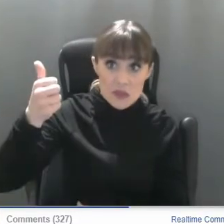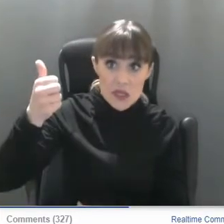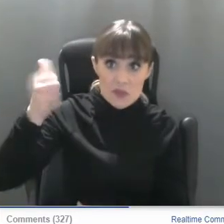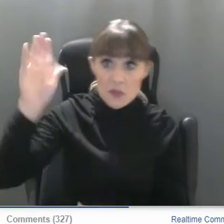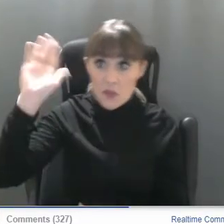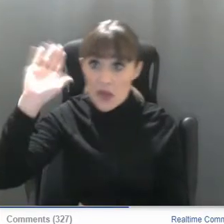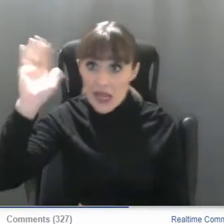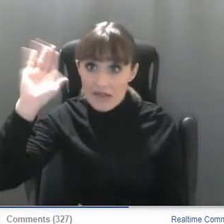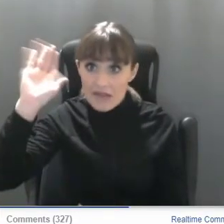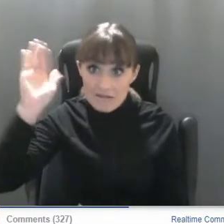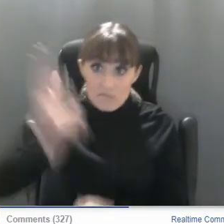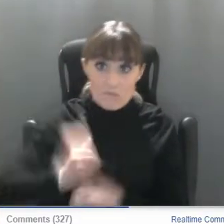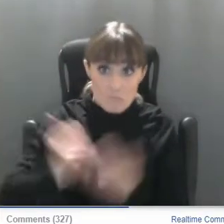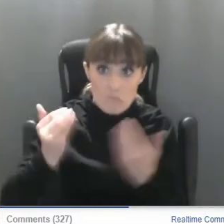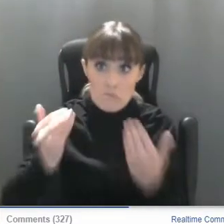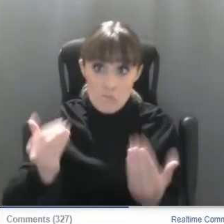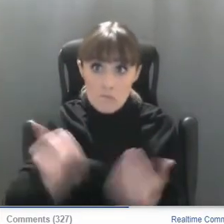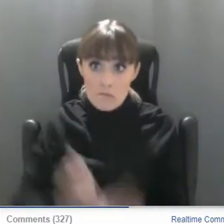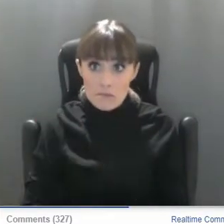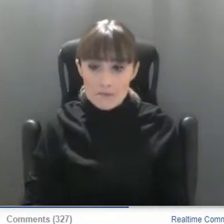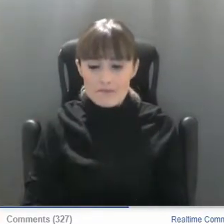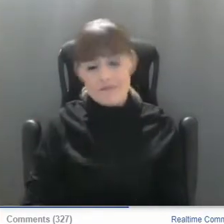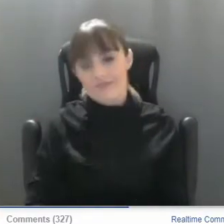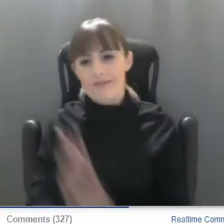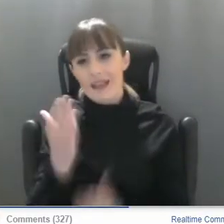like hand waves. I guess you could go out and do the wave.